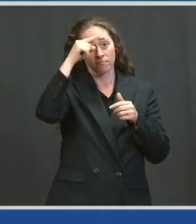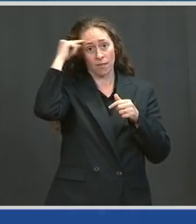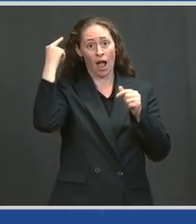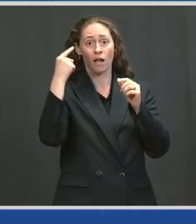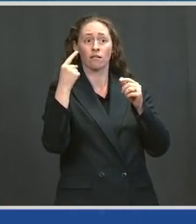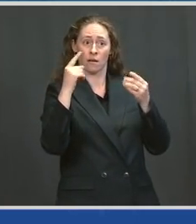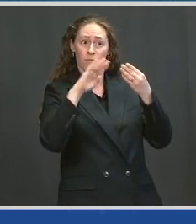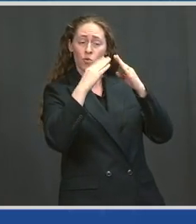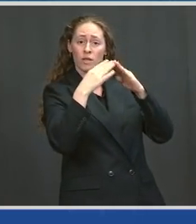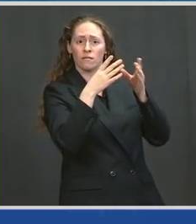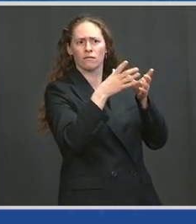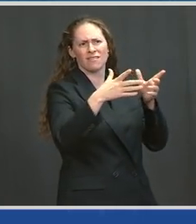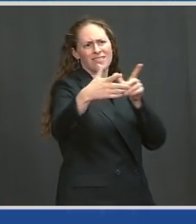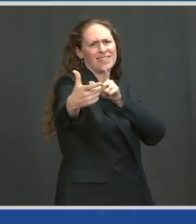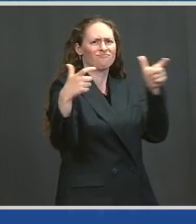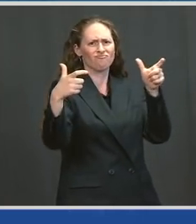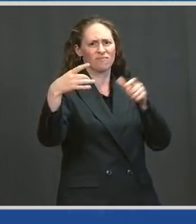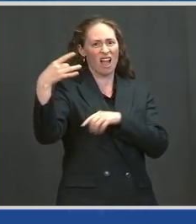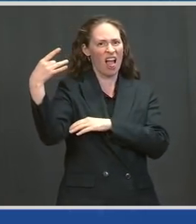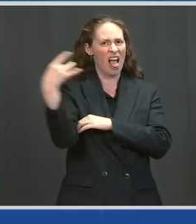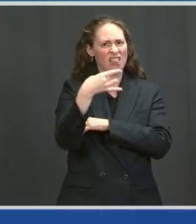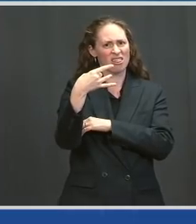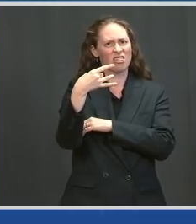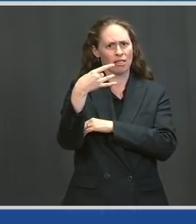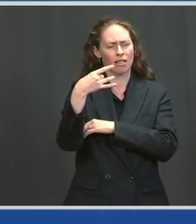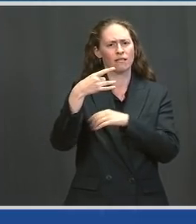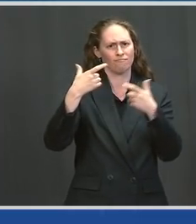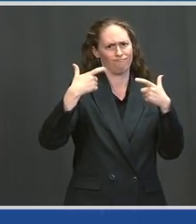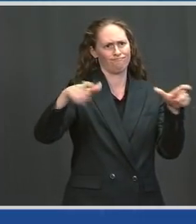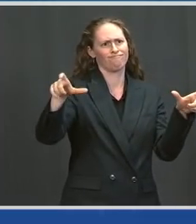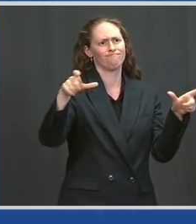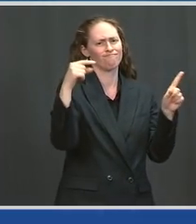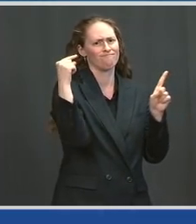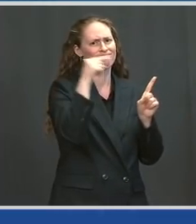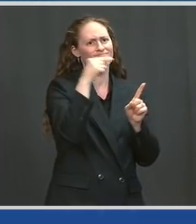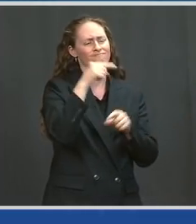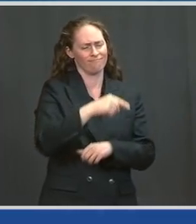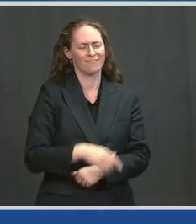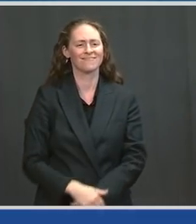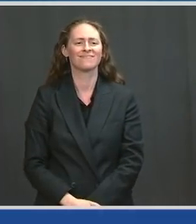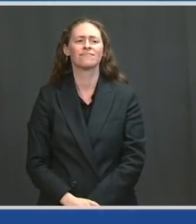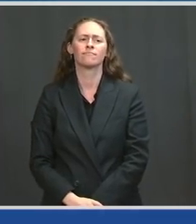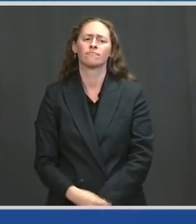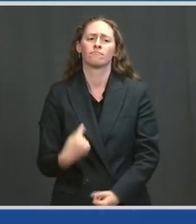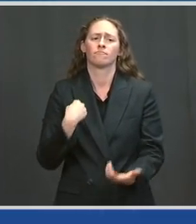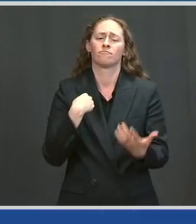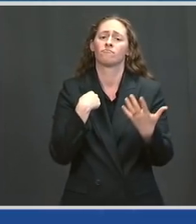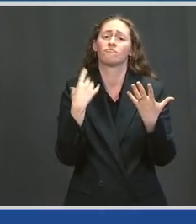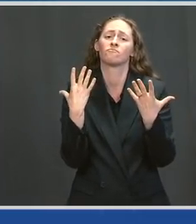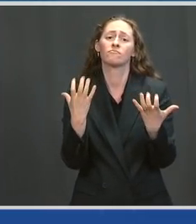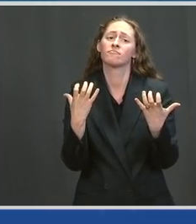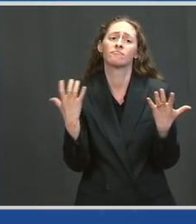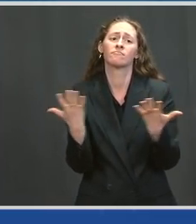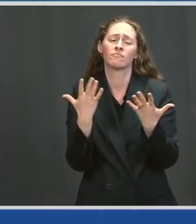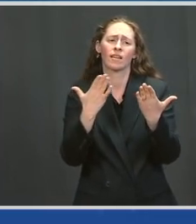And so if I didn't walk around and pay my tribute to Lisa Blunt, Rochester, my Congresswoman immediately.